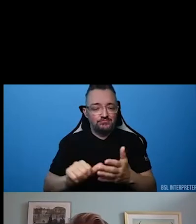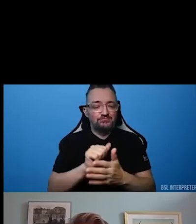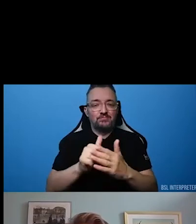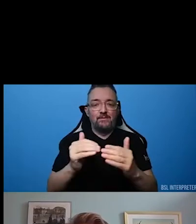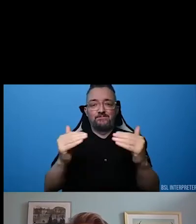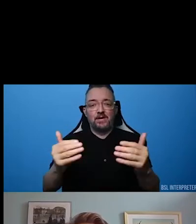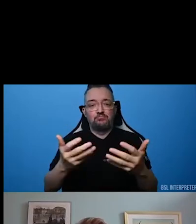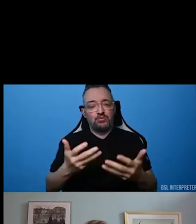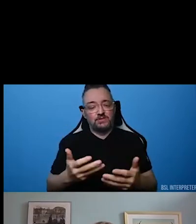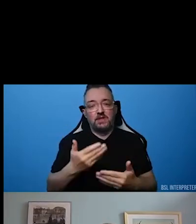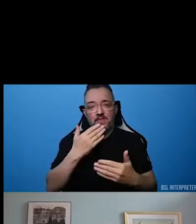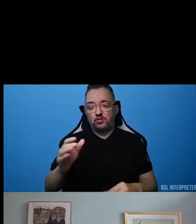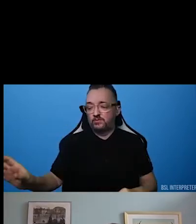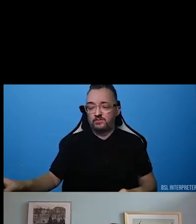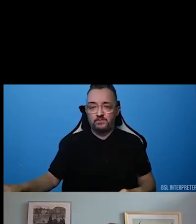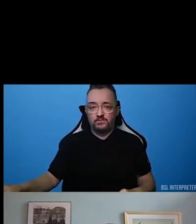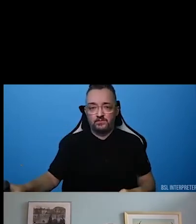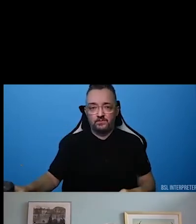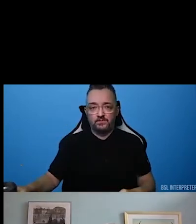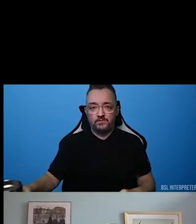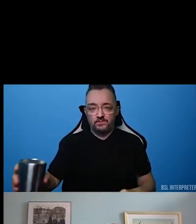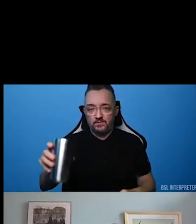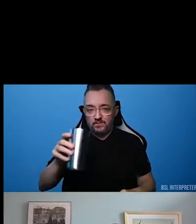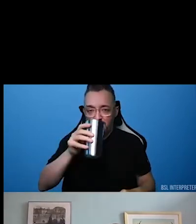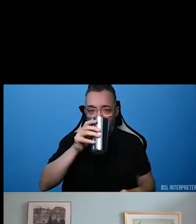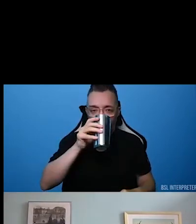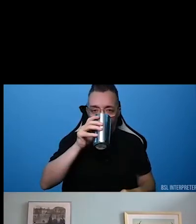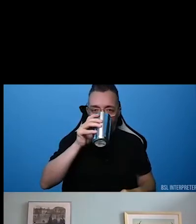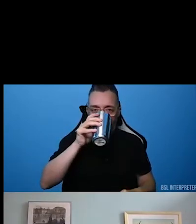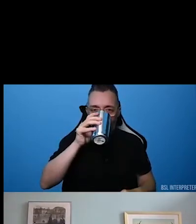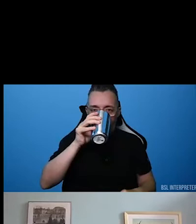Thanks very much.